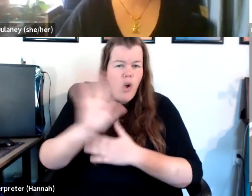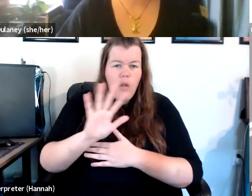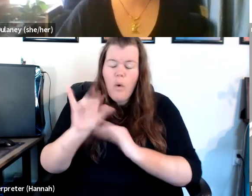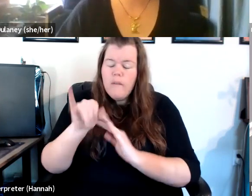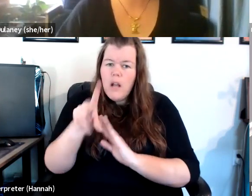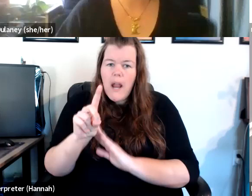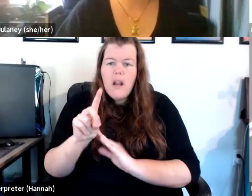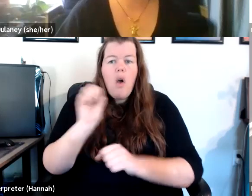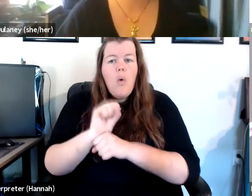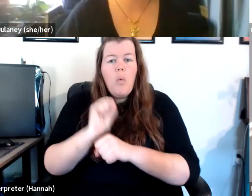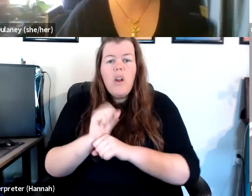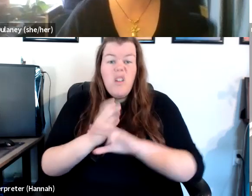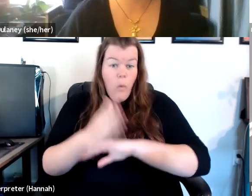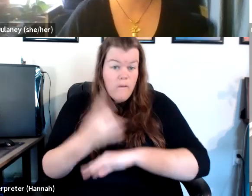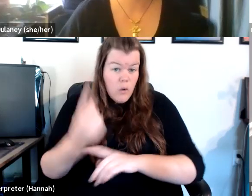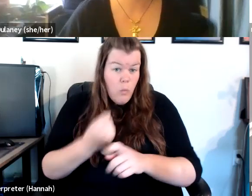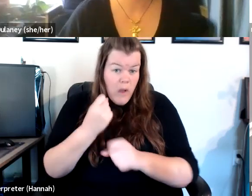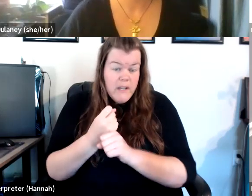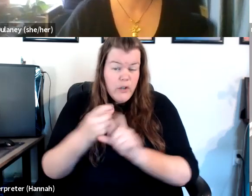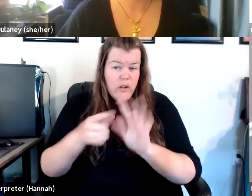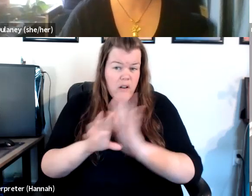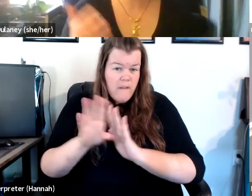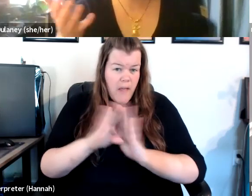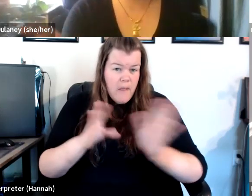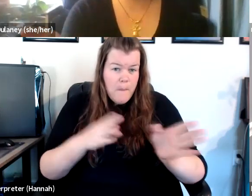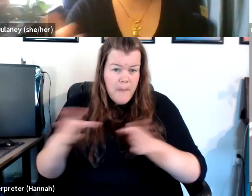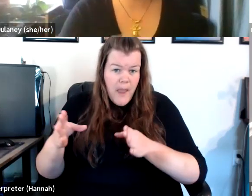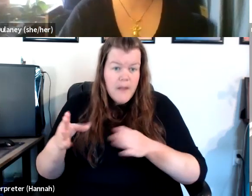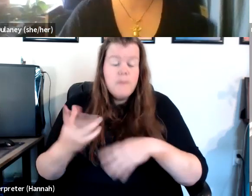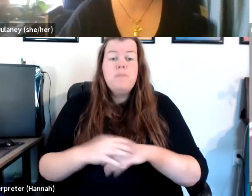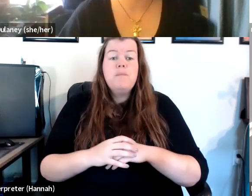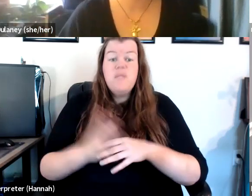for over a year and a half to develop this plan and that includes many of you who are on